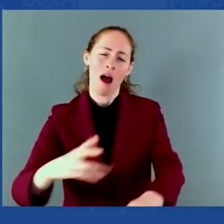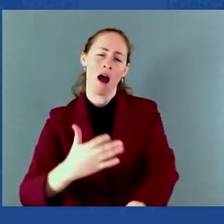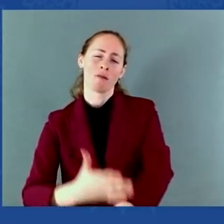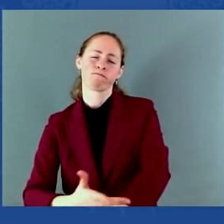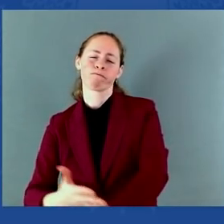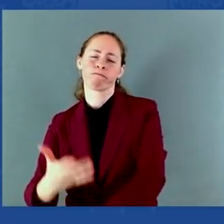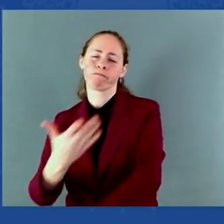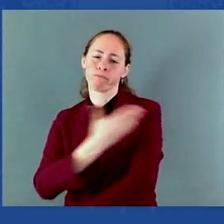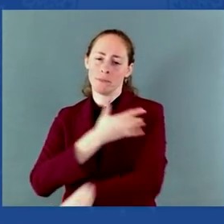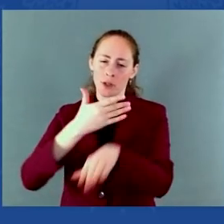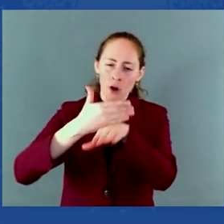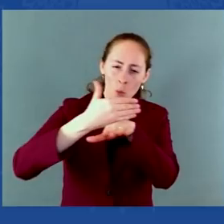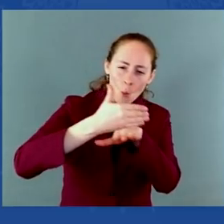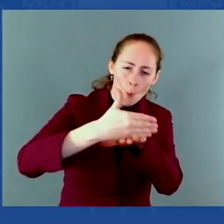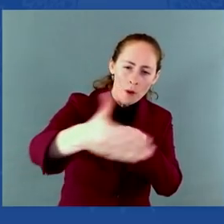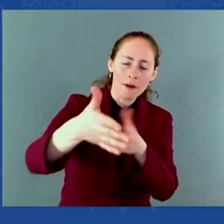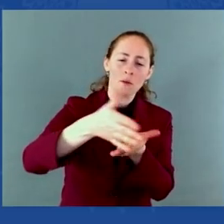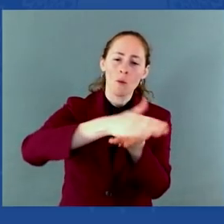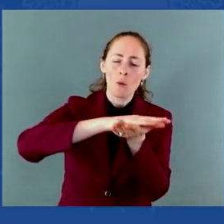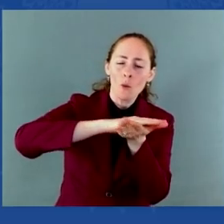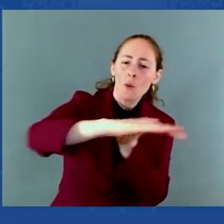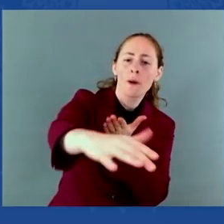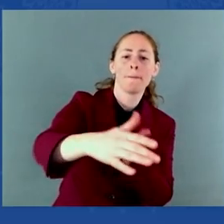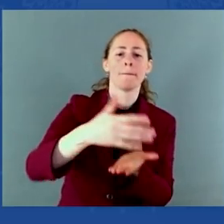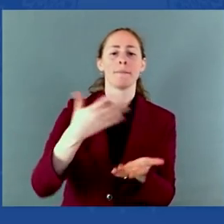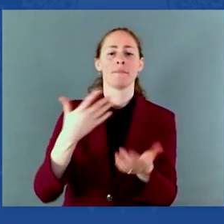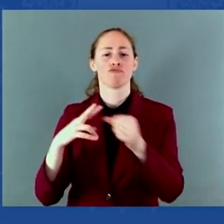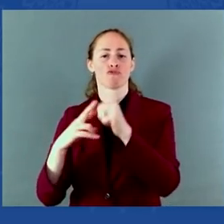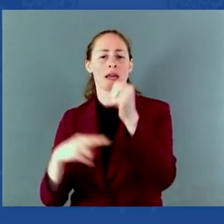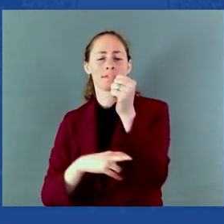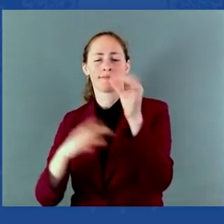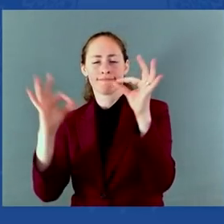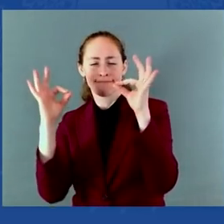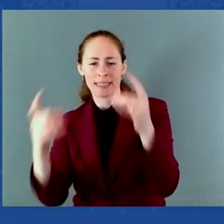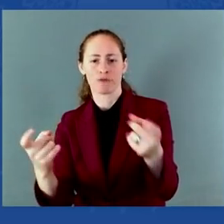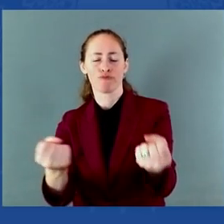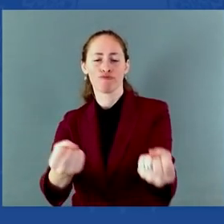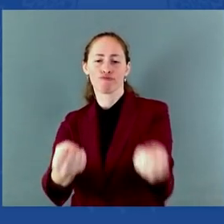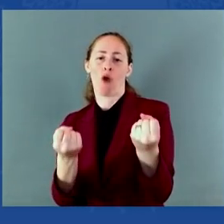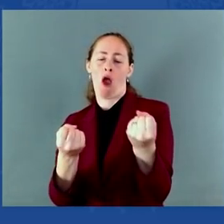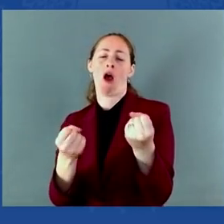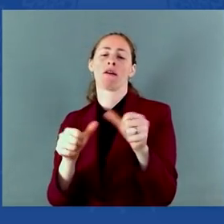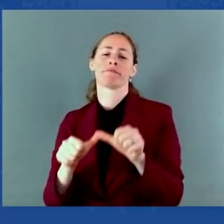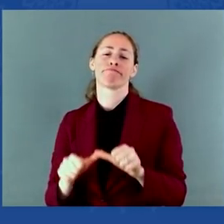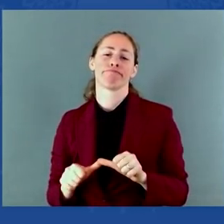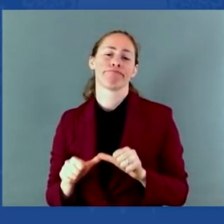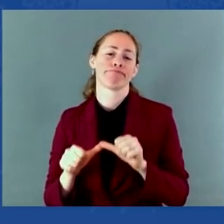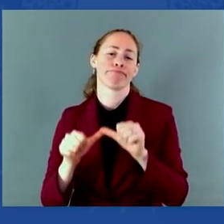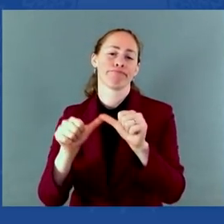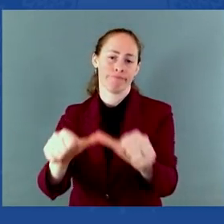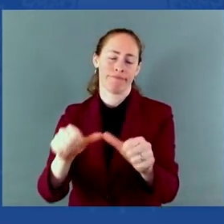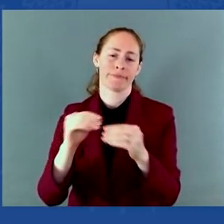The law is going to speed up replacement of bridges by the -- at least -- by at least a year and allow New Hampshire